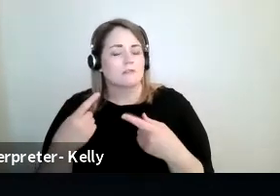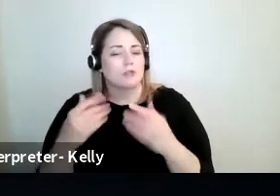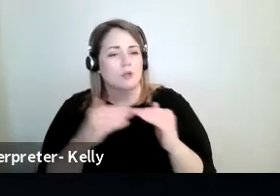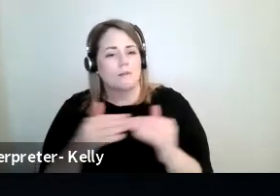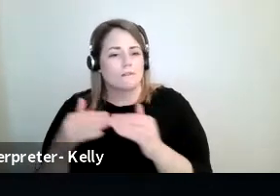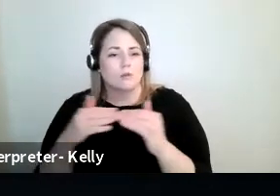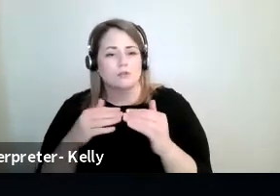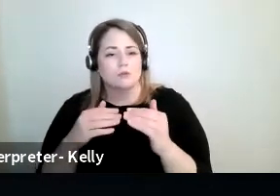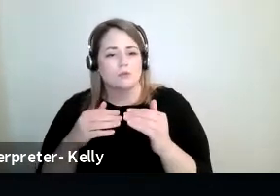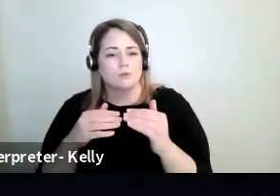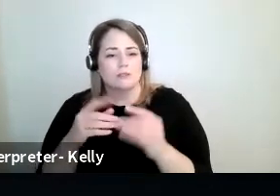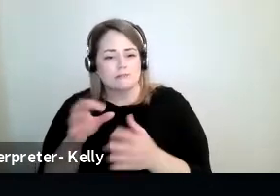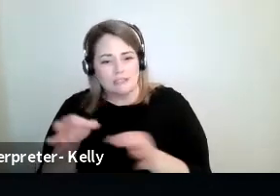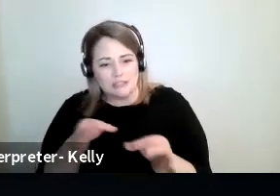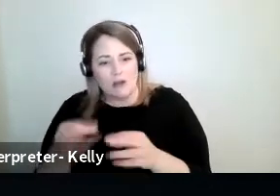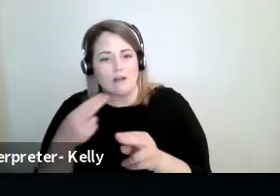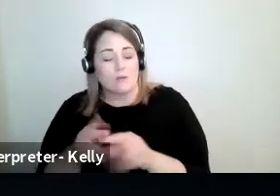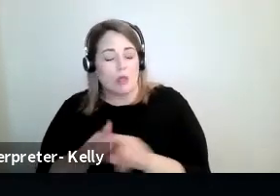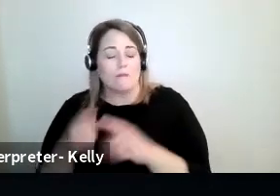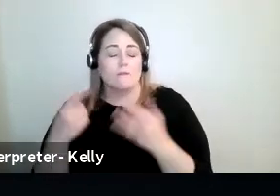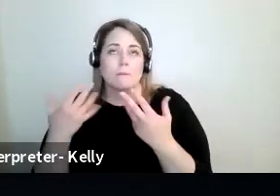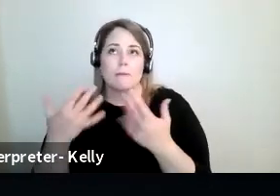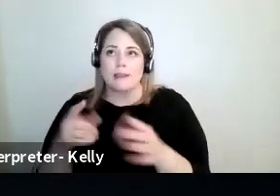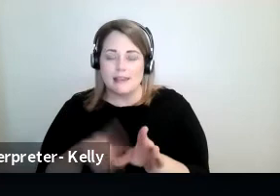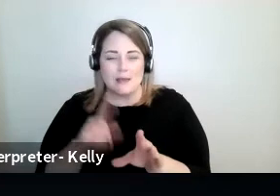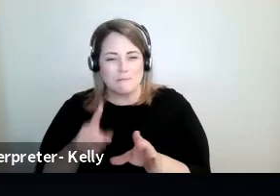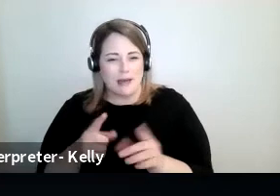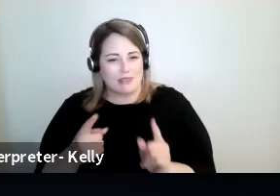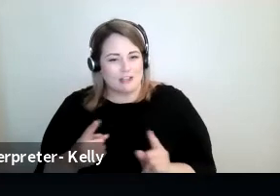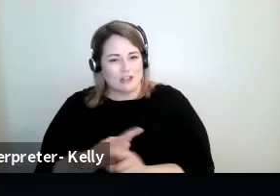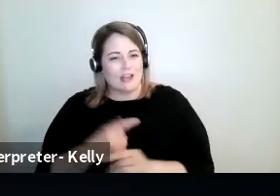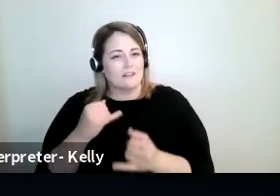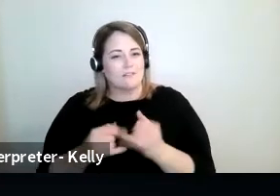but that the changes are so incremental and slow that it's hard to even notice it happening.